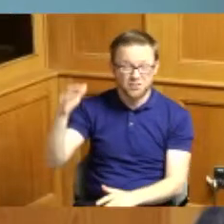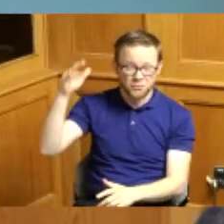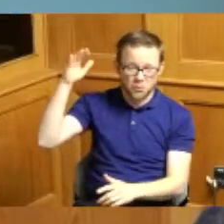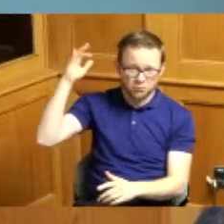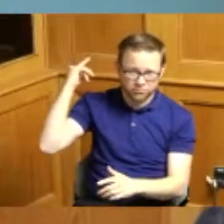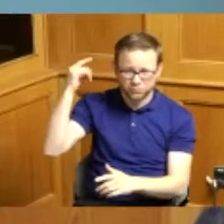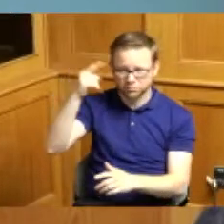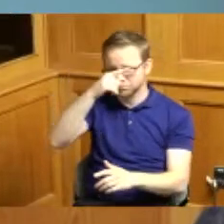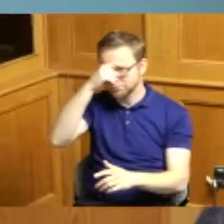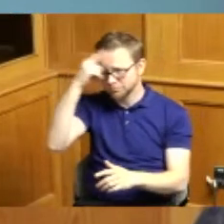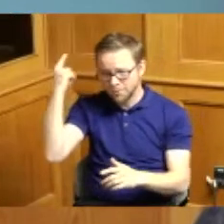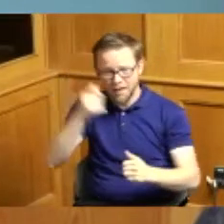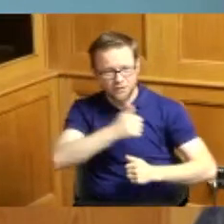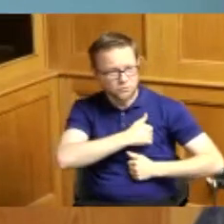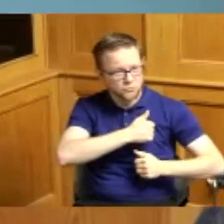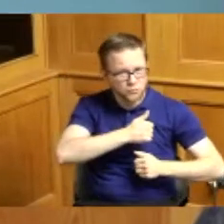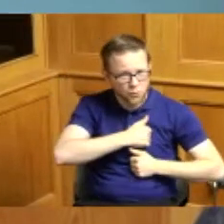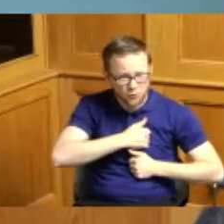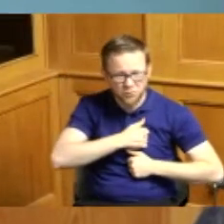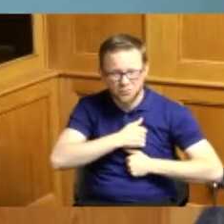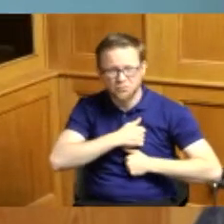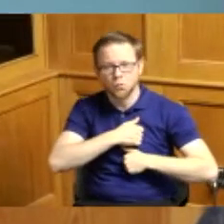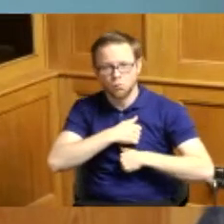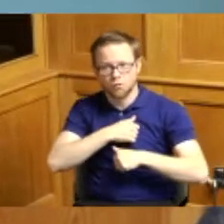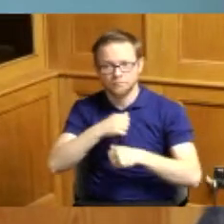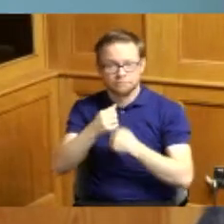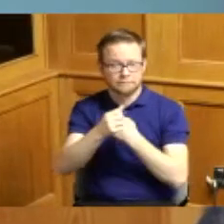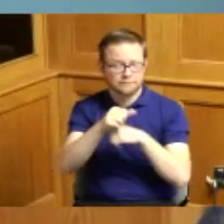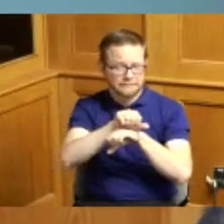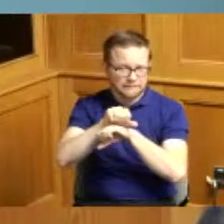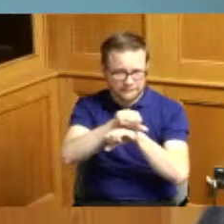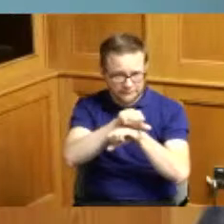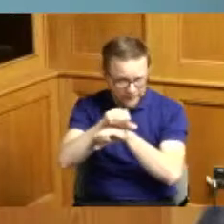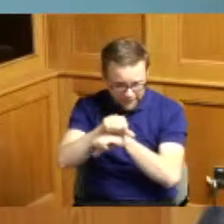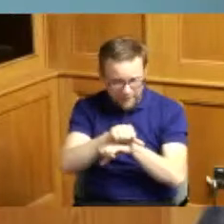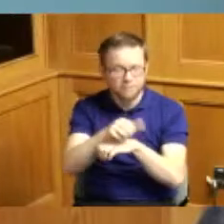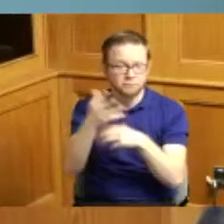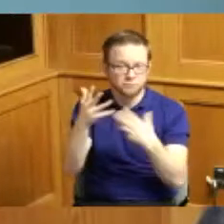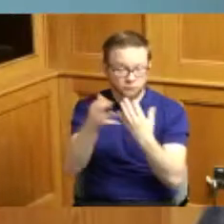are laid to rest here and there was a rabbi who talked about some of the significant